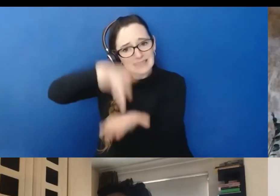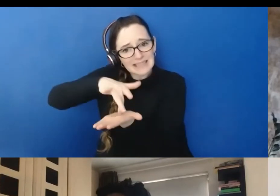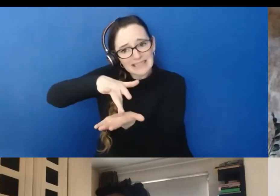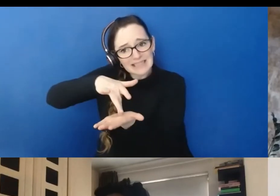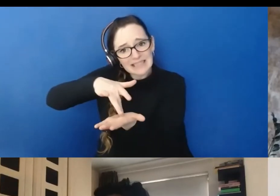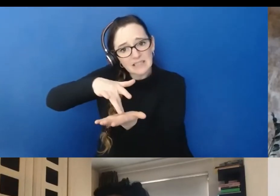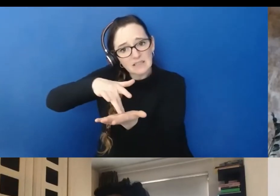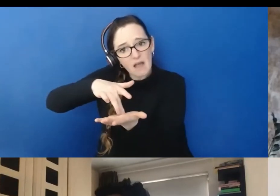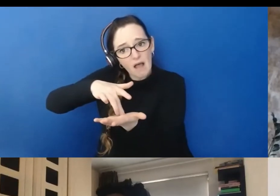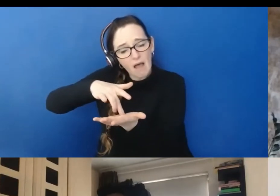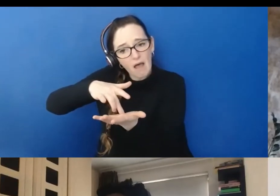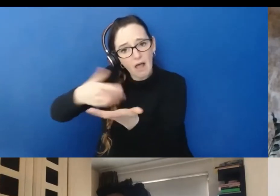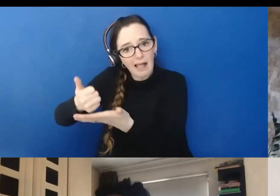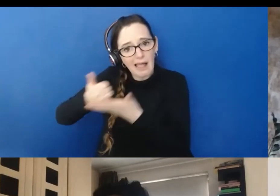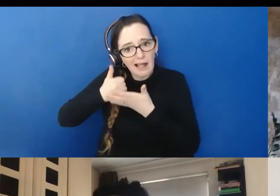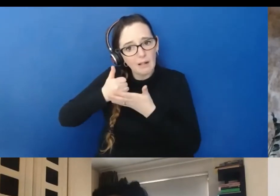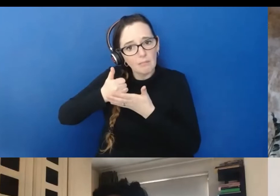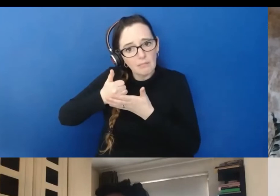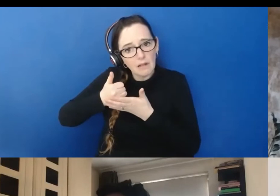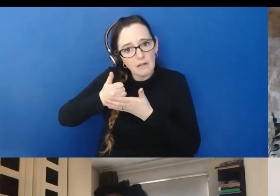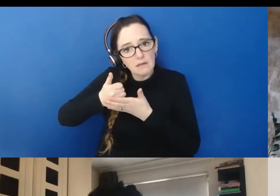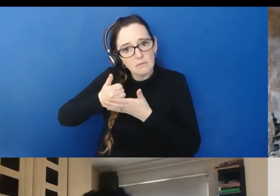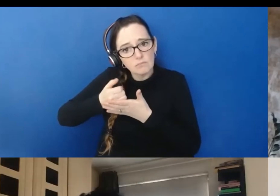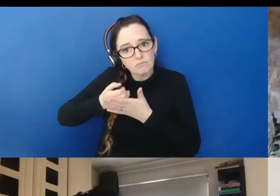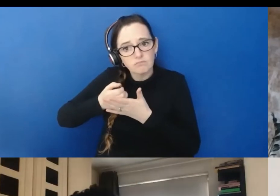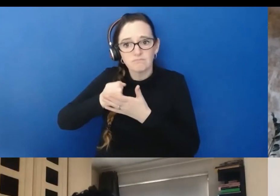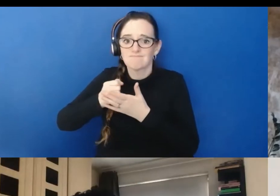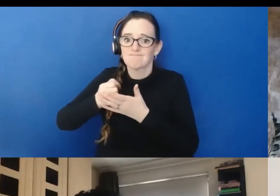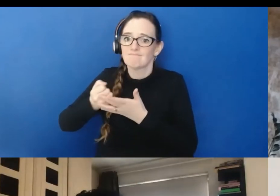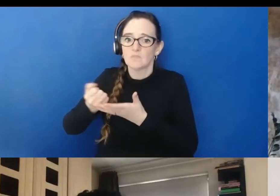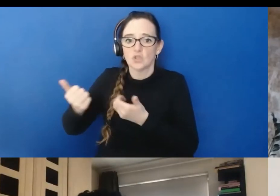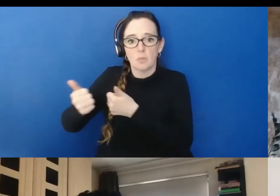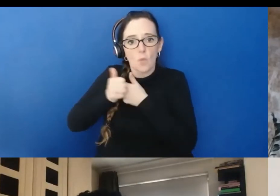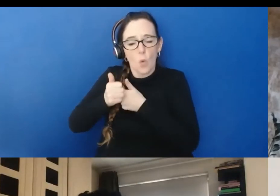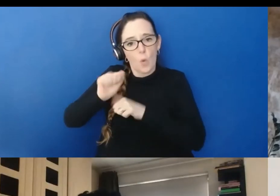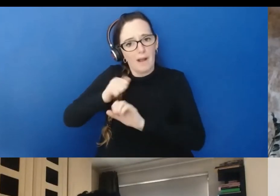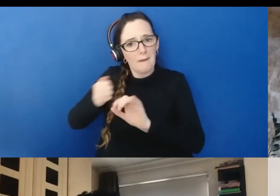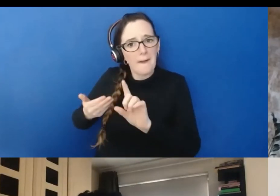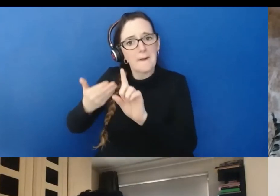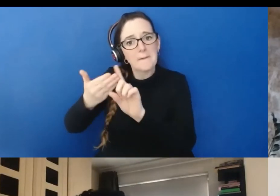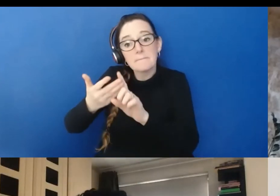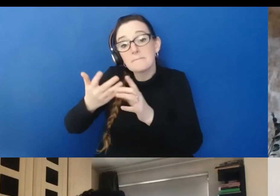that in with a question from someone. Which was: I'm interested in hearing about